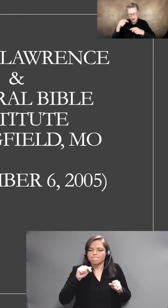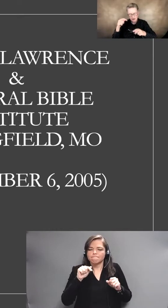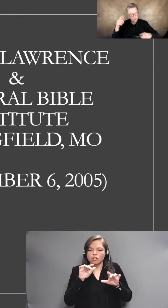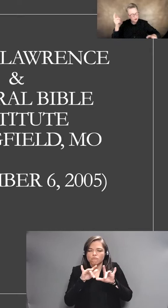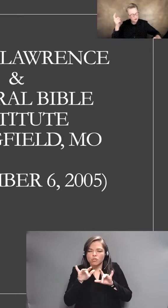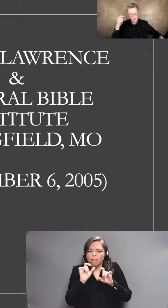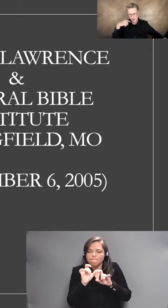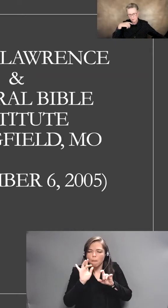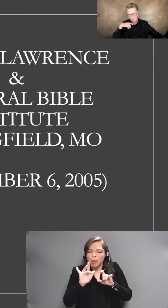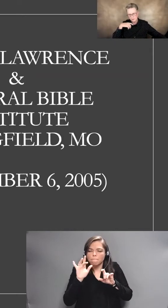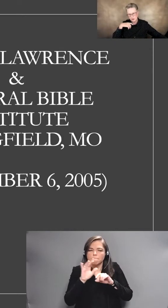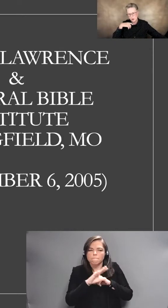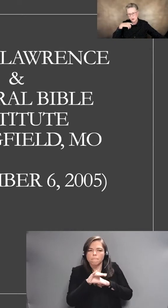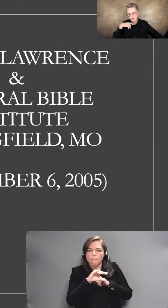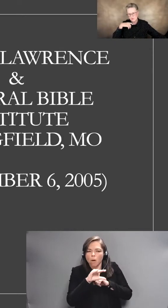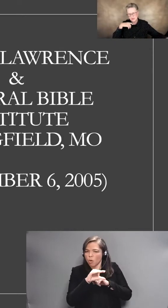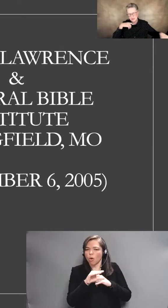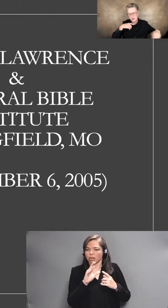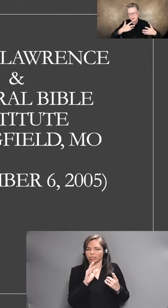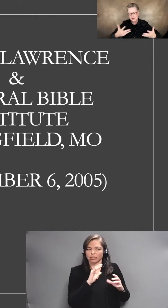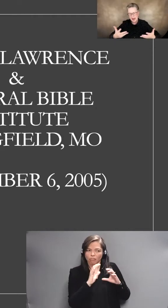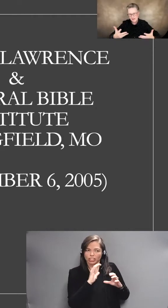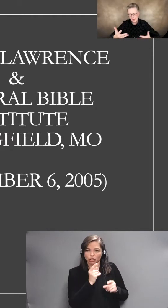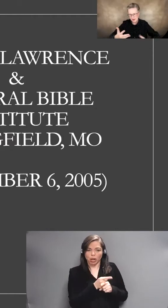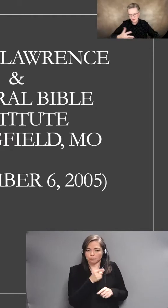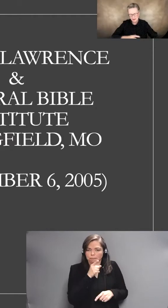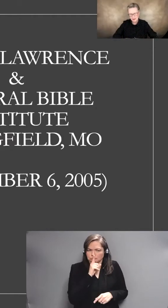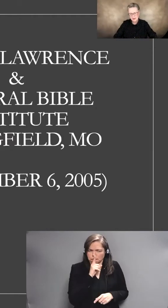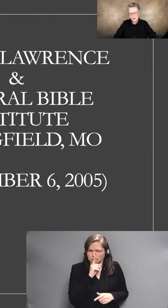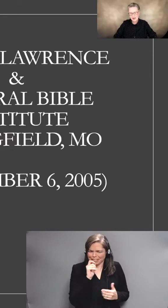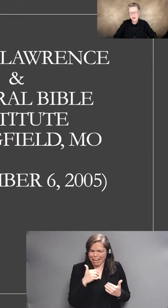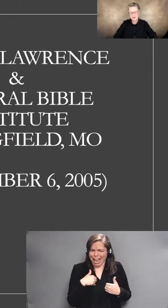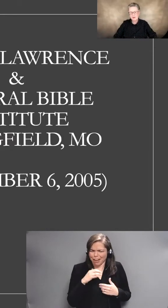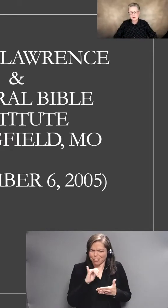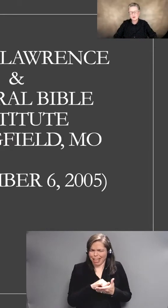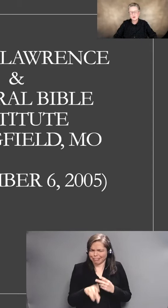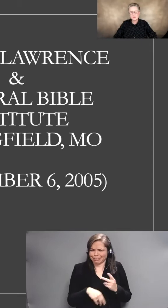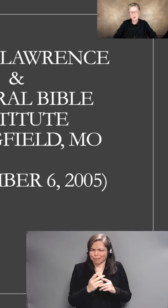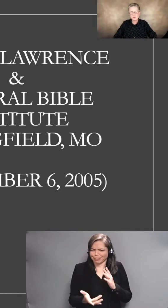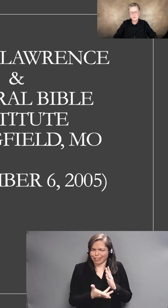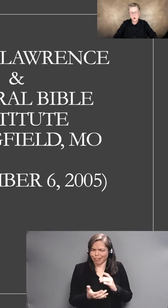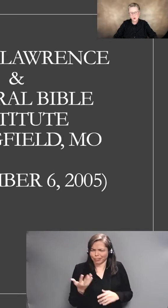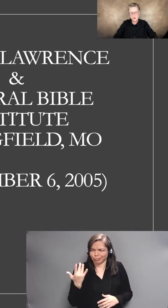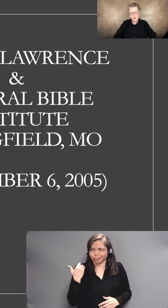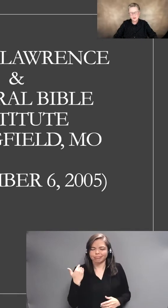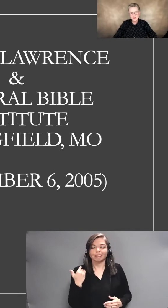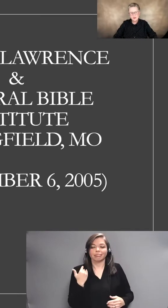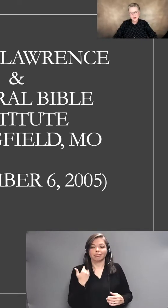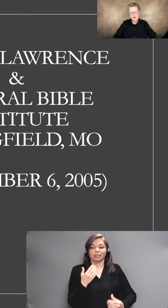and it will um record the conversation, I didn't have that, and I couldn't record the phone